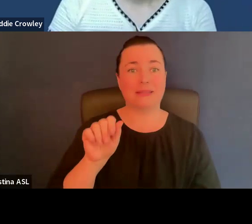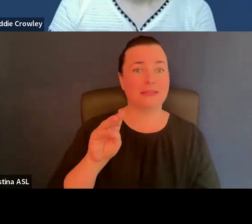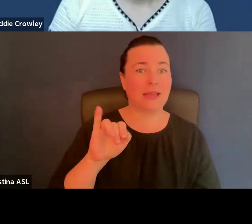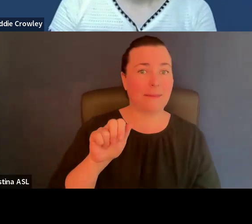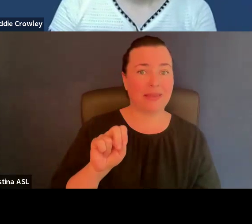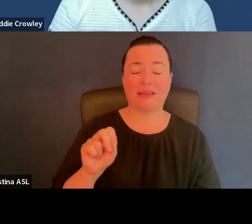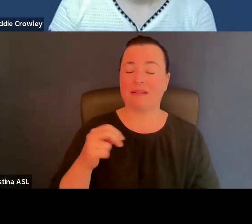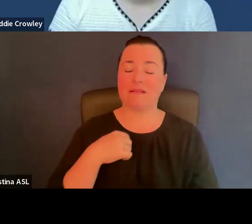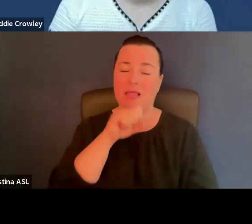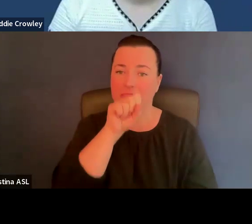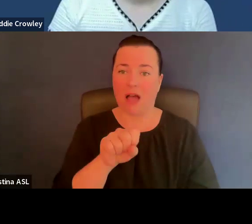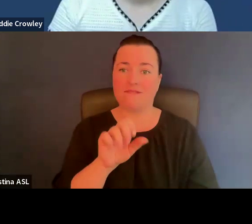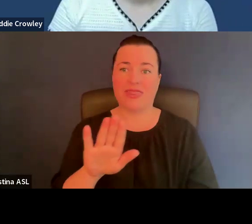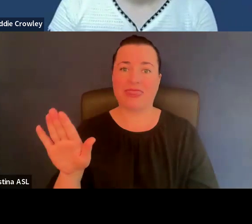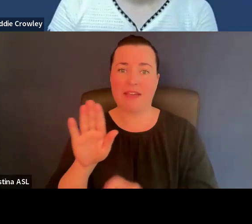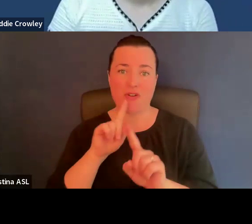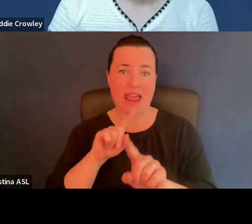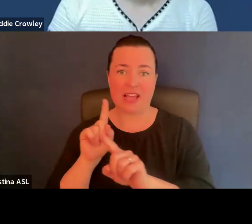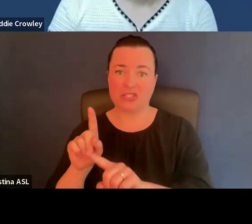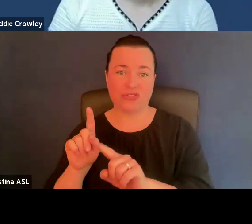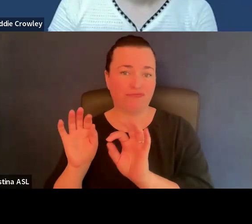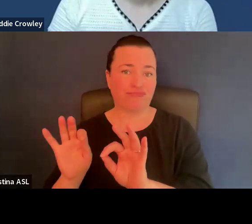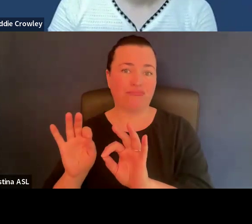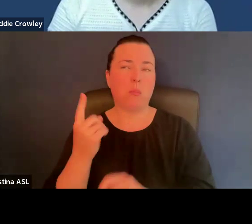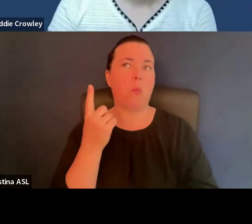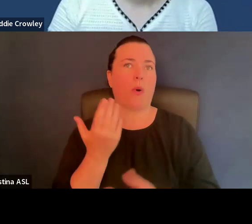I love their answers. The one thing I would add is,